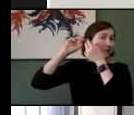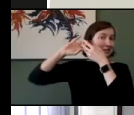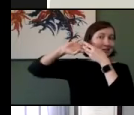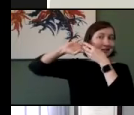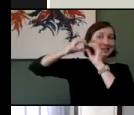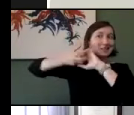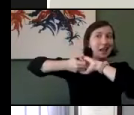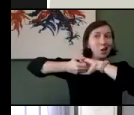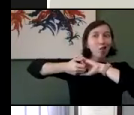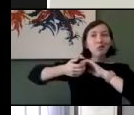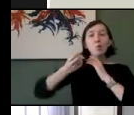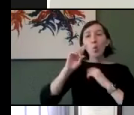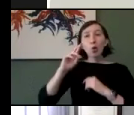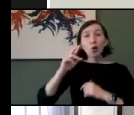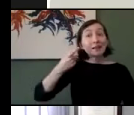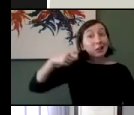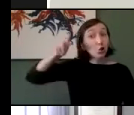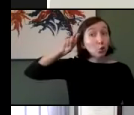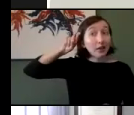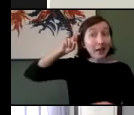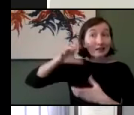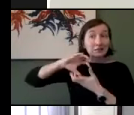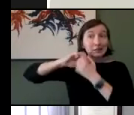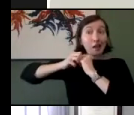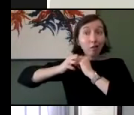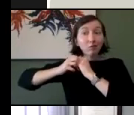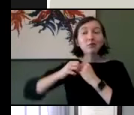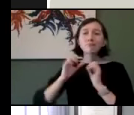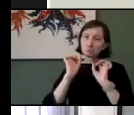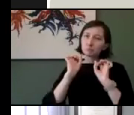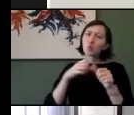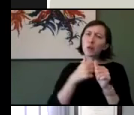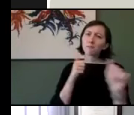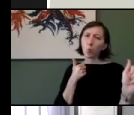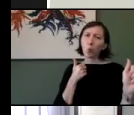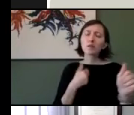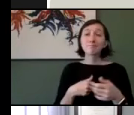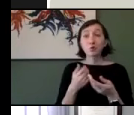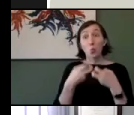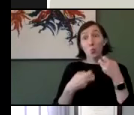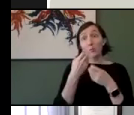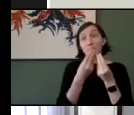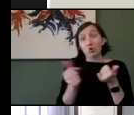so that solves the problem for a lot of folks.